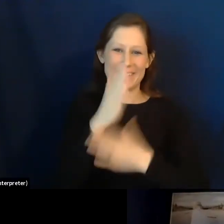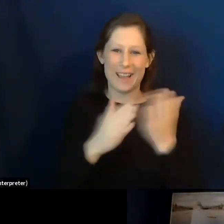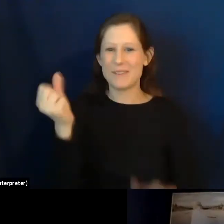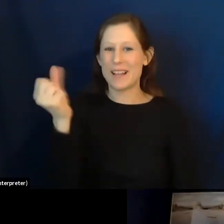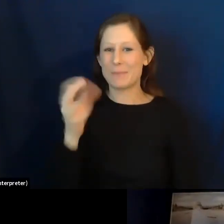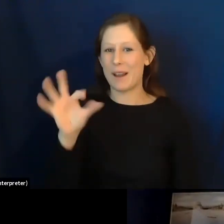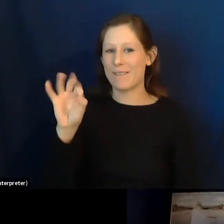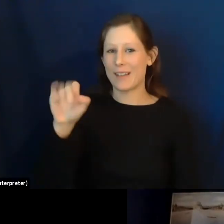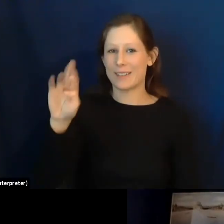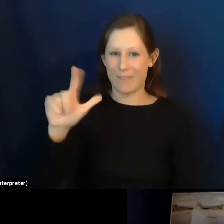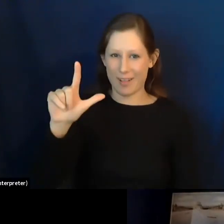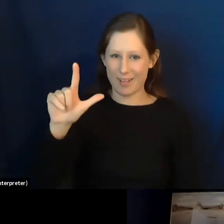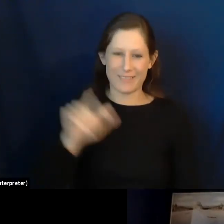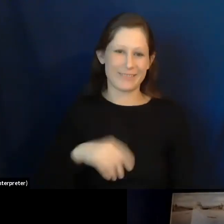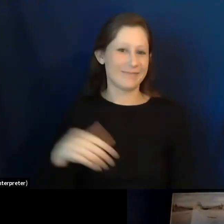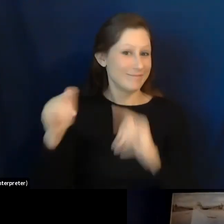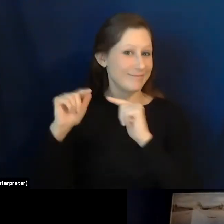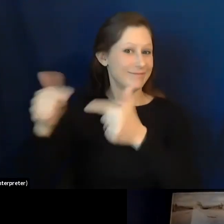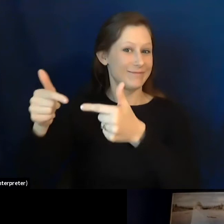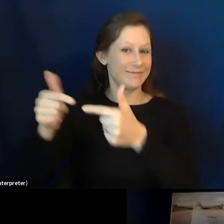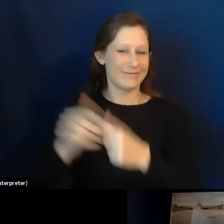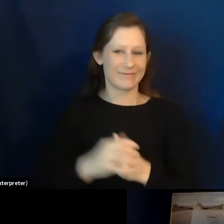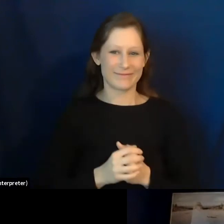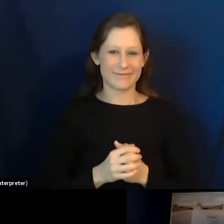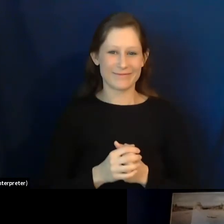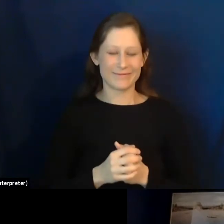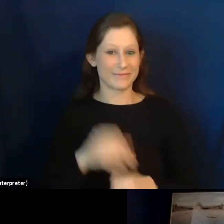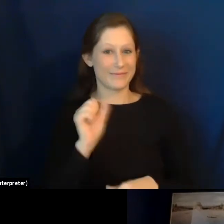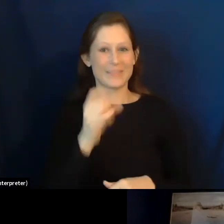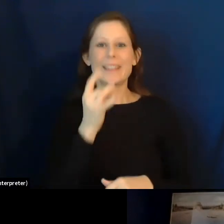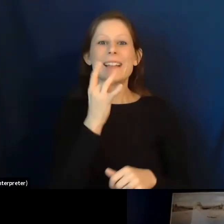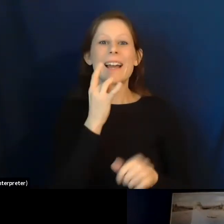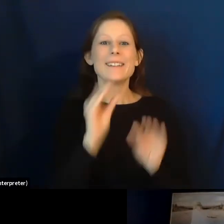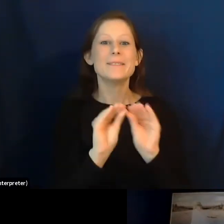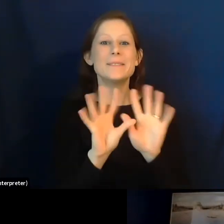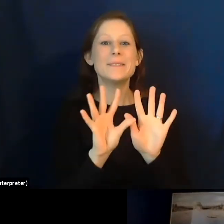it away, guys. TOM: Yeah this light up feature is amazing.